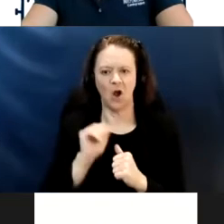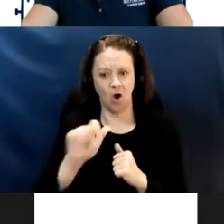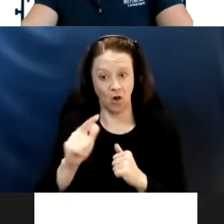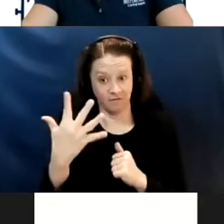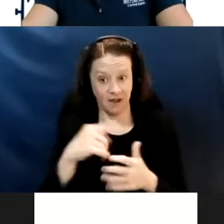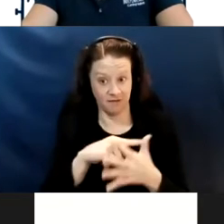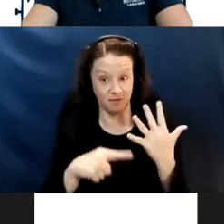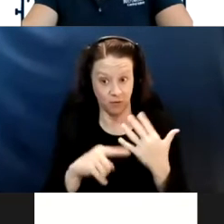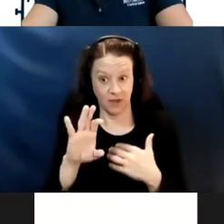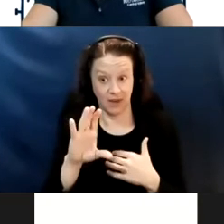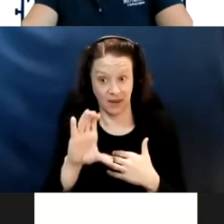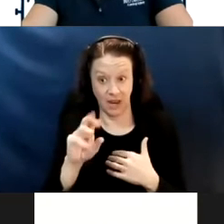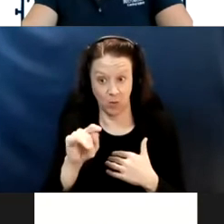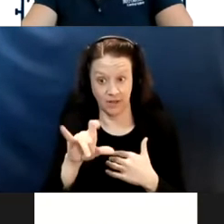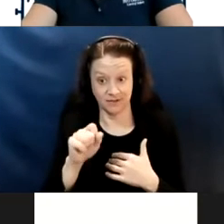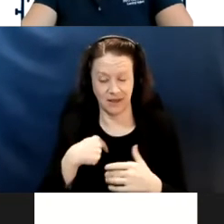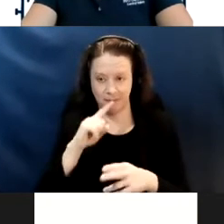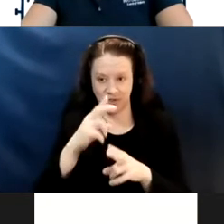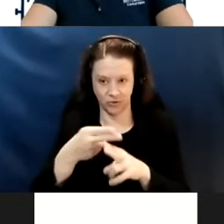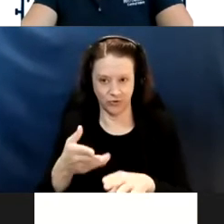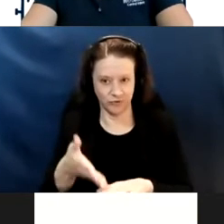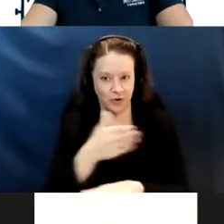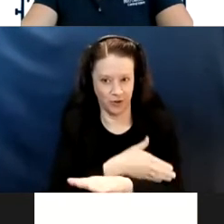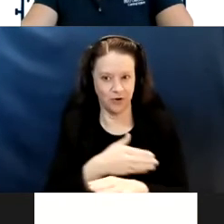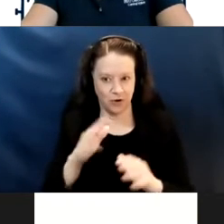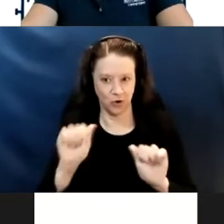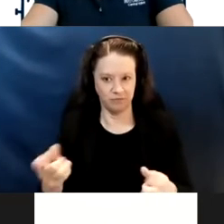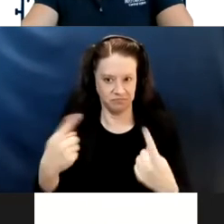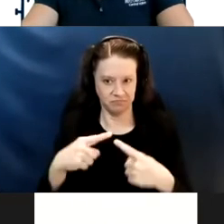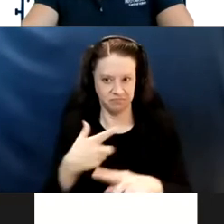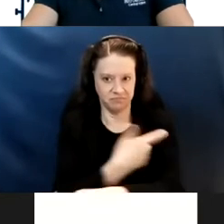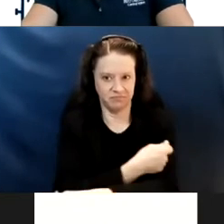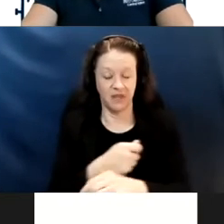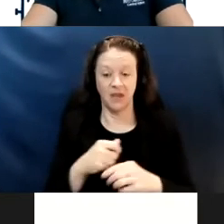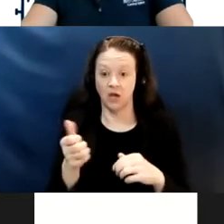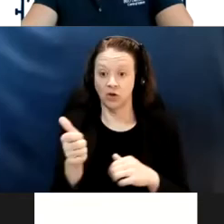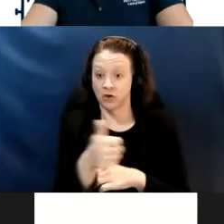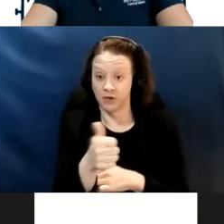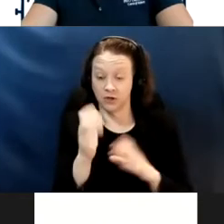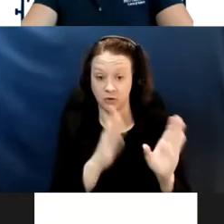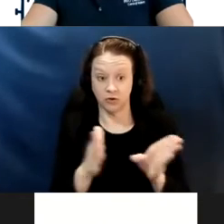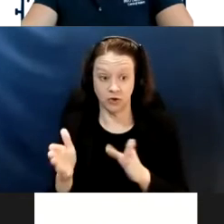to get vaccinated as well. Transportation was arranged through the EOC